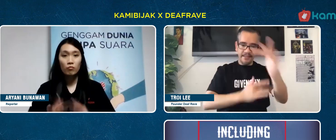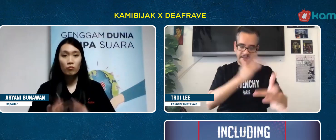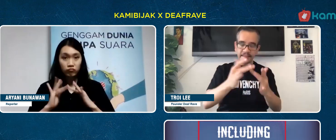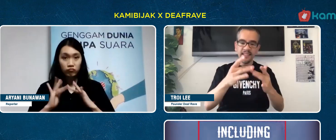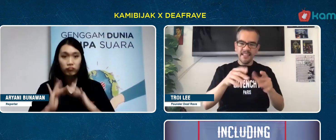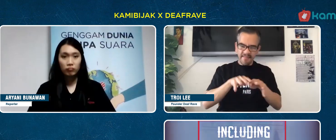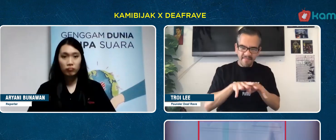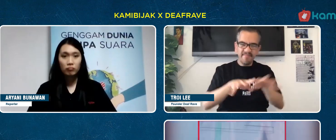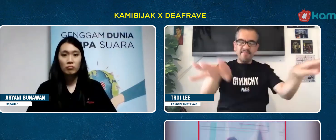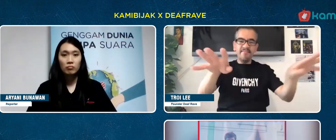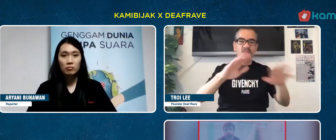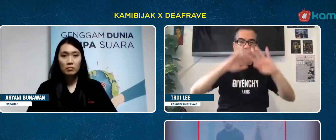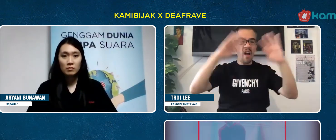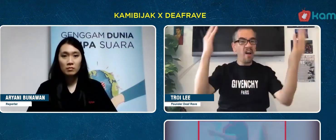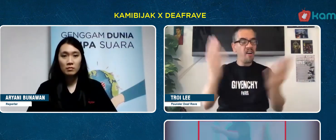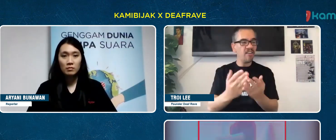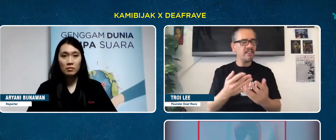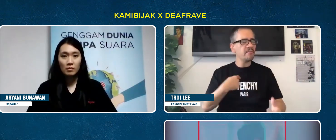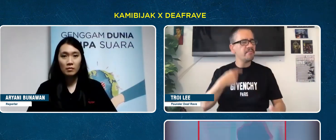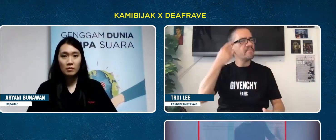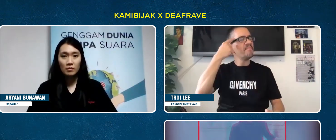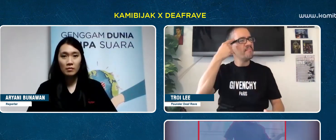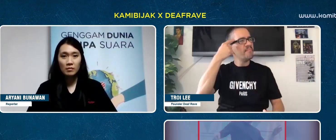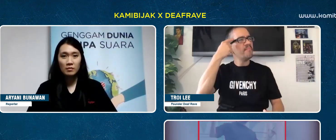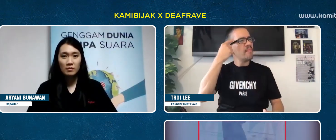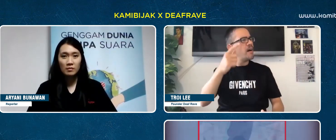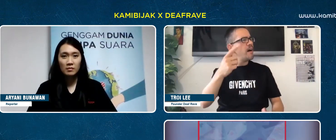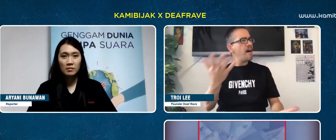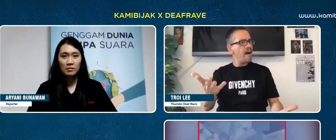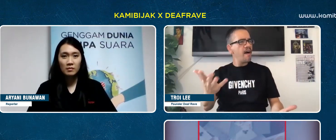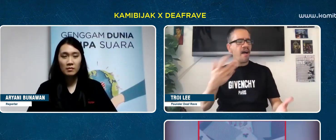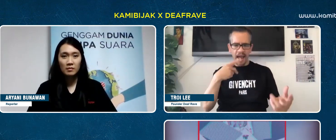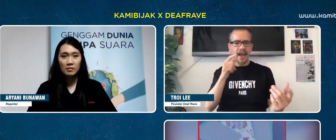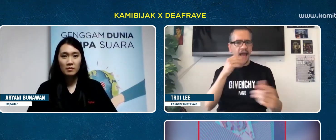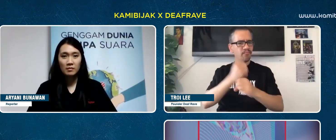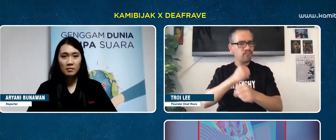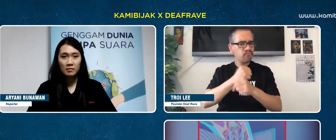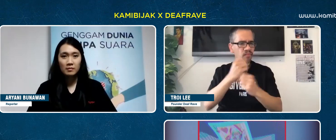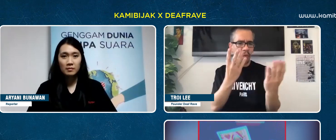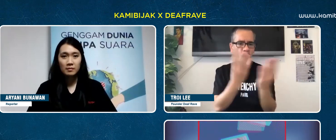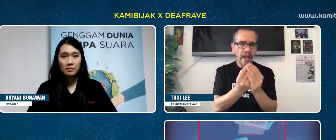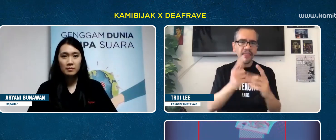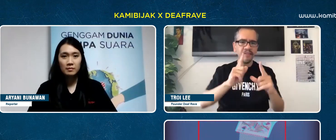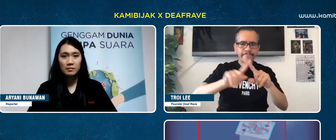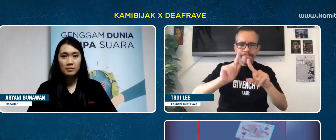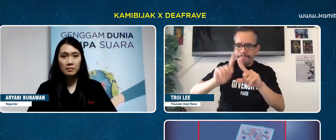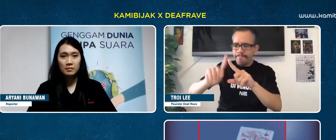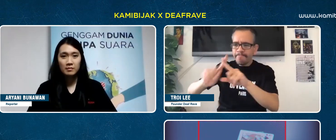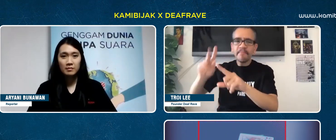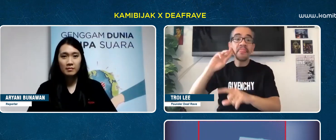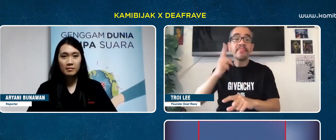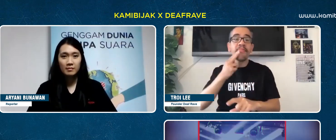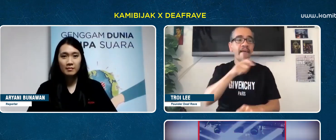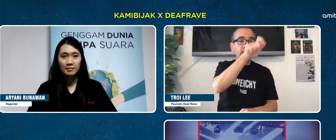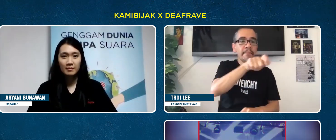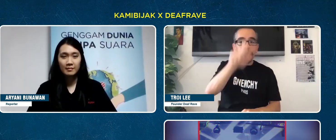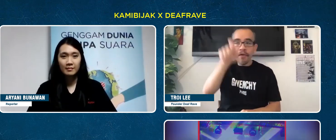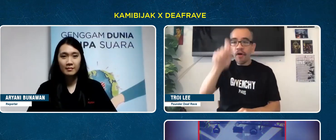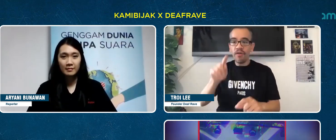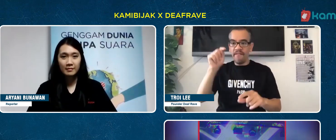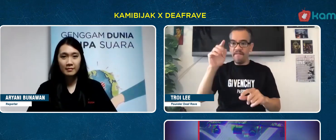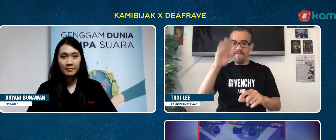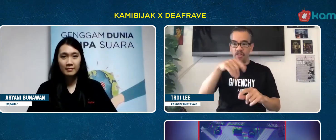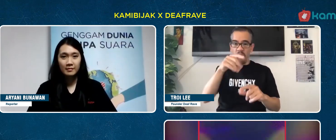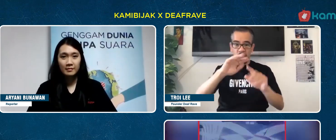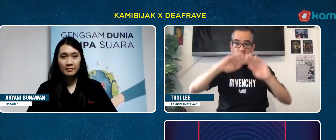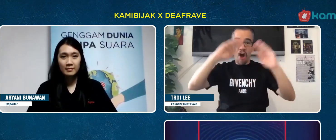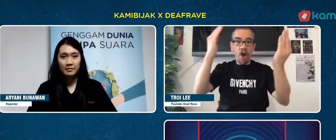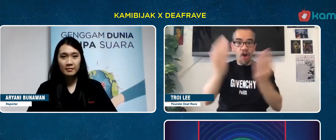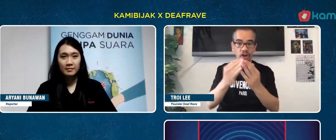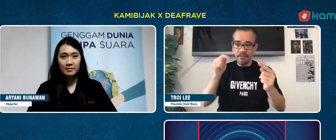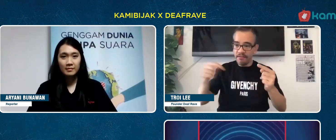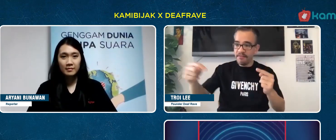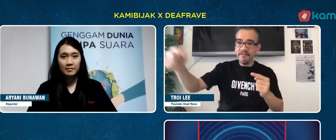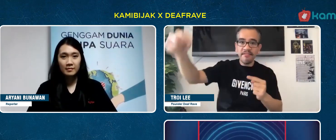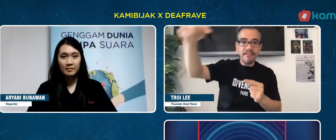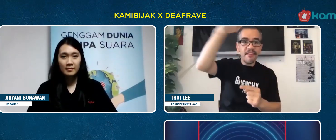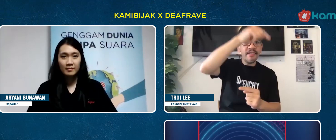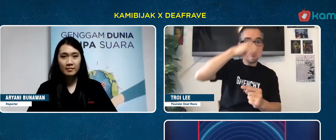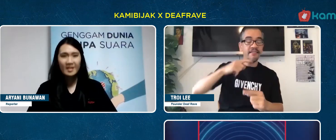It can stream with all Deaf friends around the world.